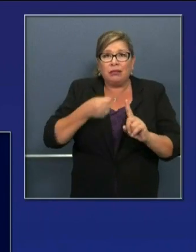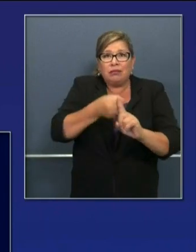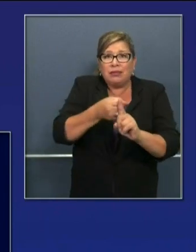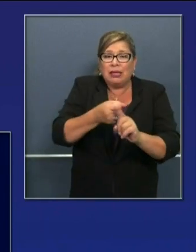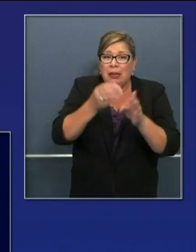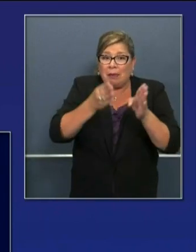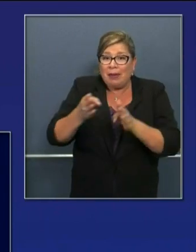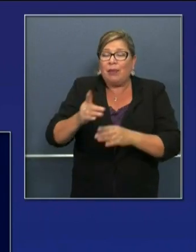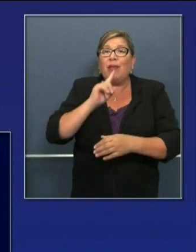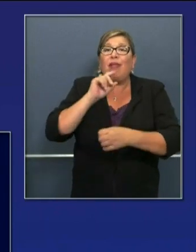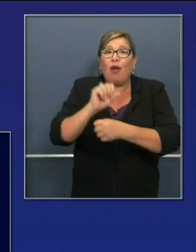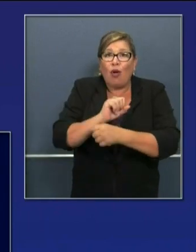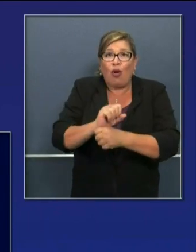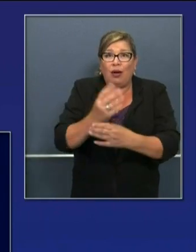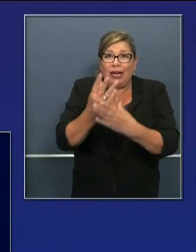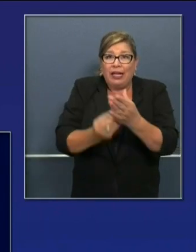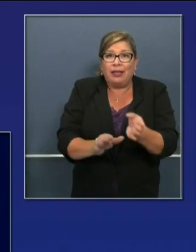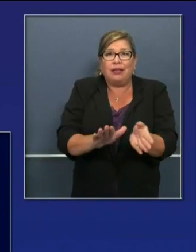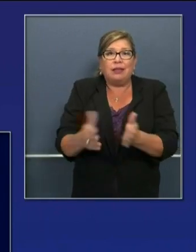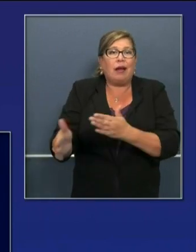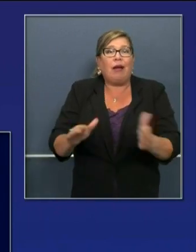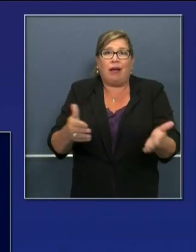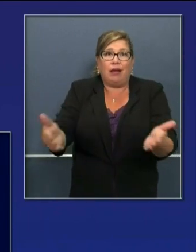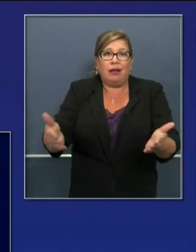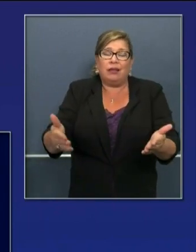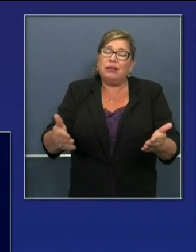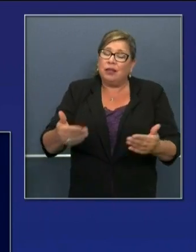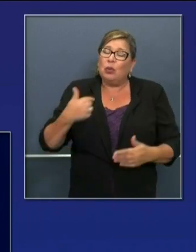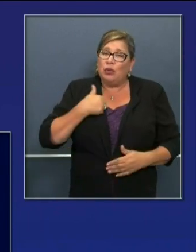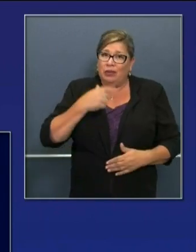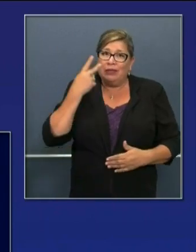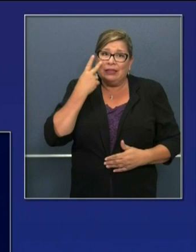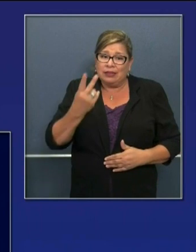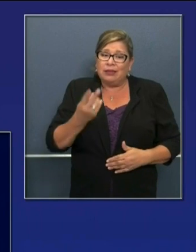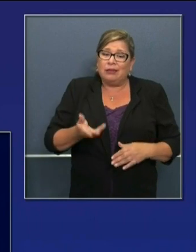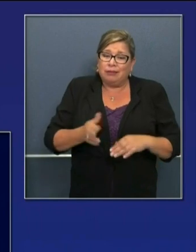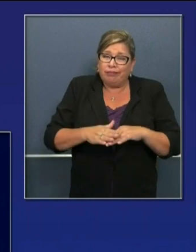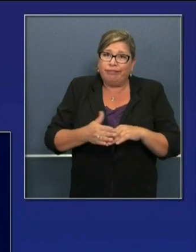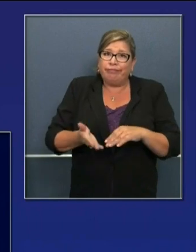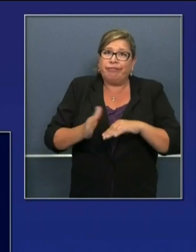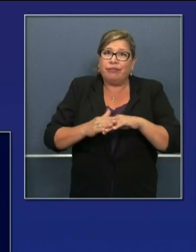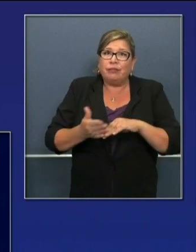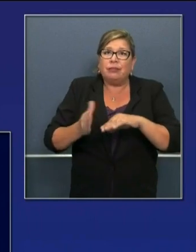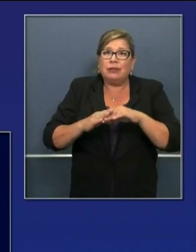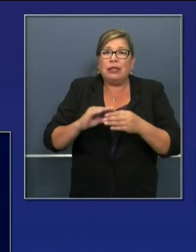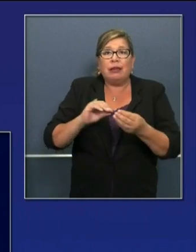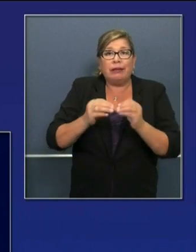WEARING FACE MASK AND WASHING THEIR HANDS. PEOPLE ARE LOSES THEIR LIVES